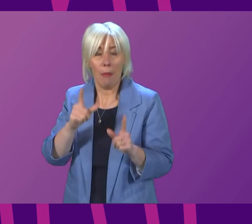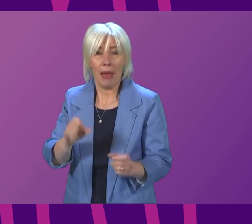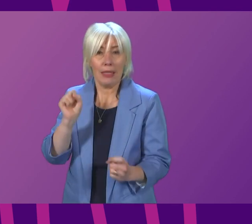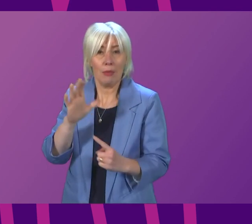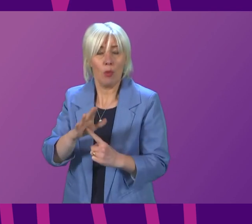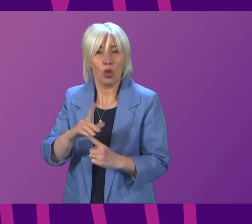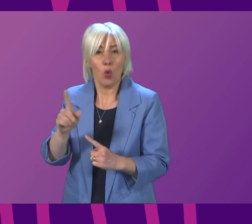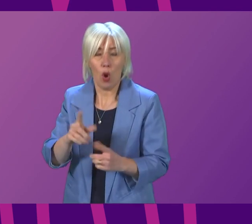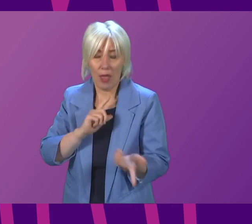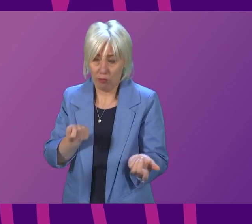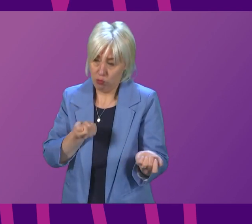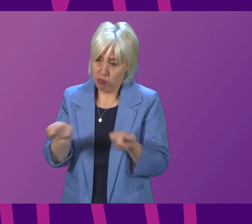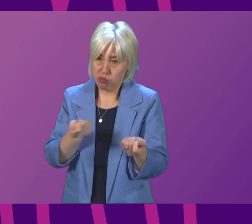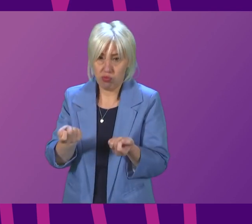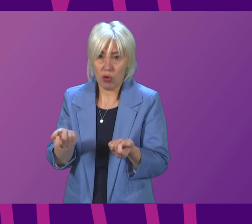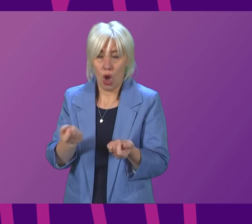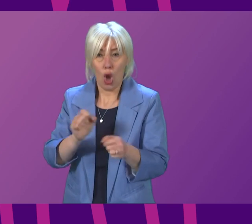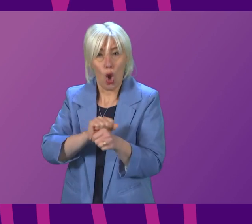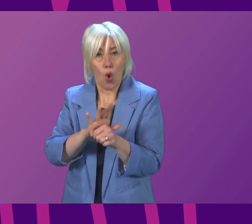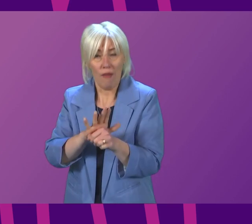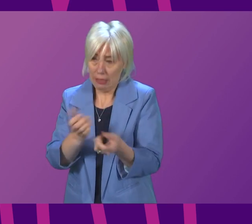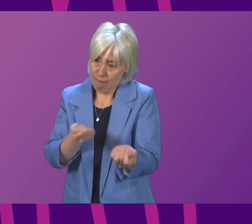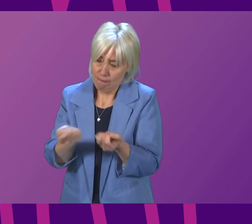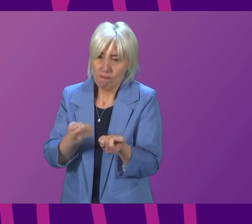keeping Covid under control and supporting the NHS to recover as we do that and come out of Covid.